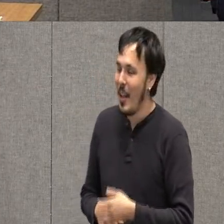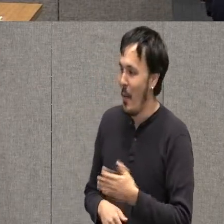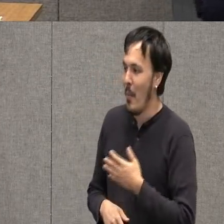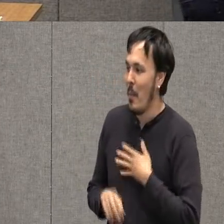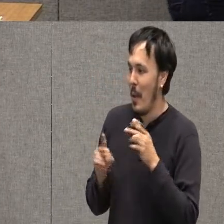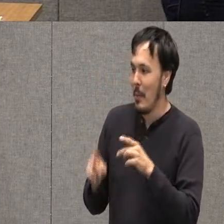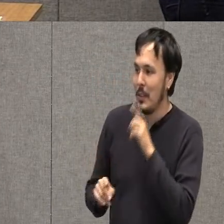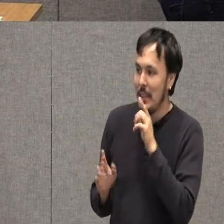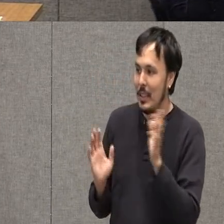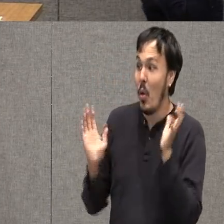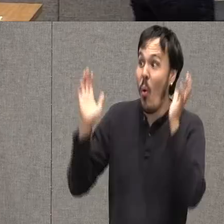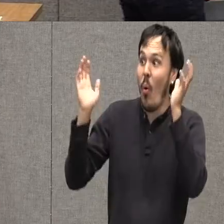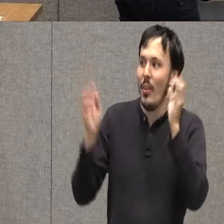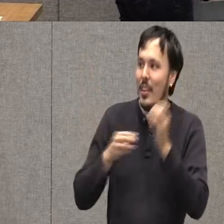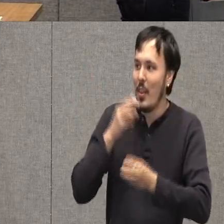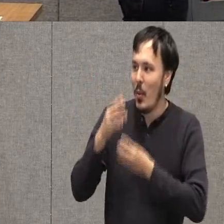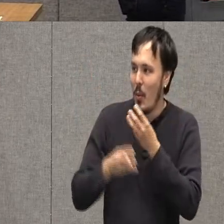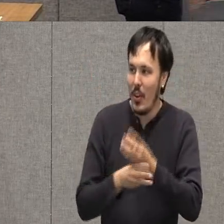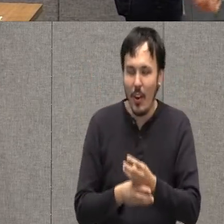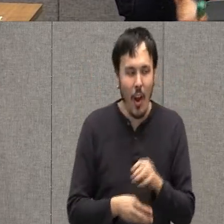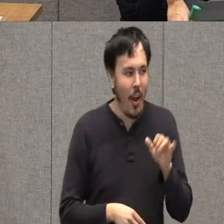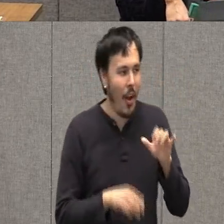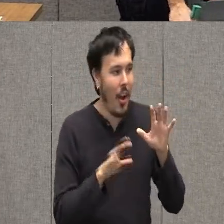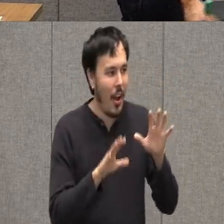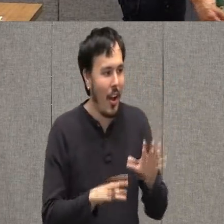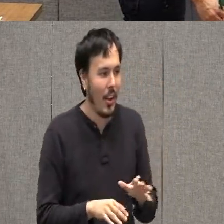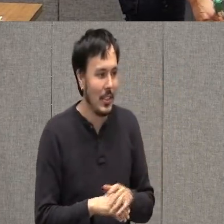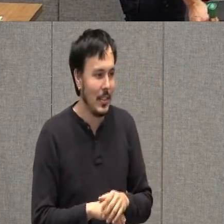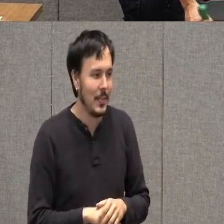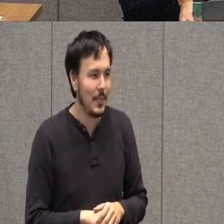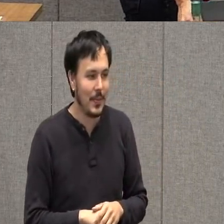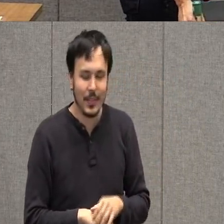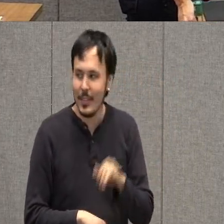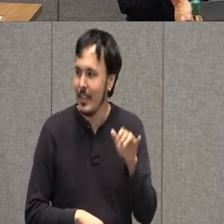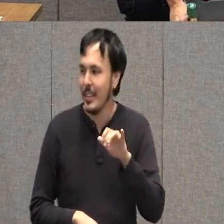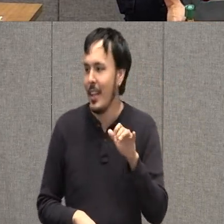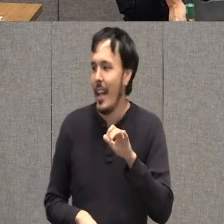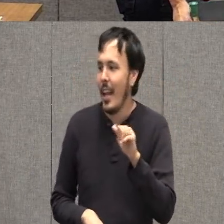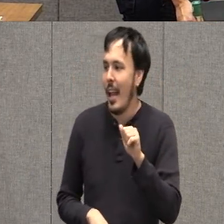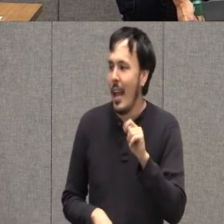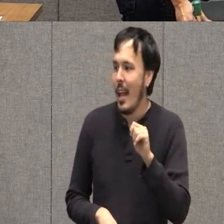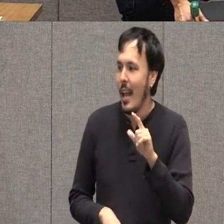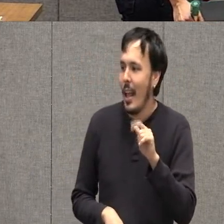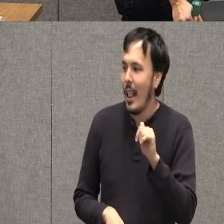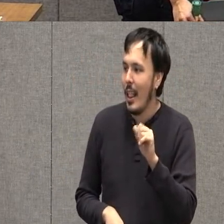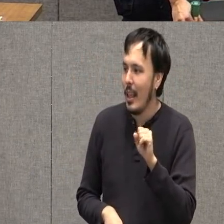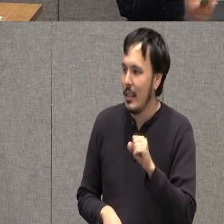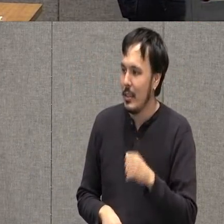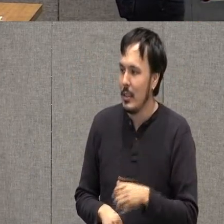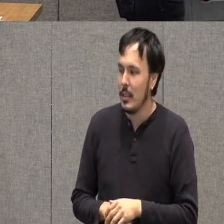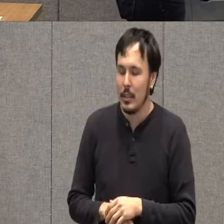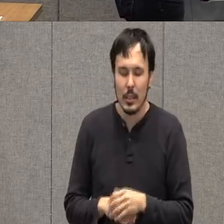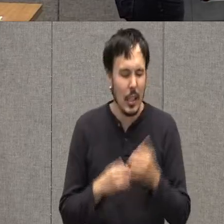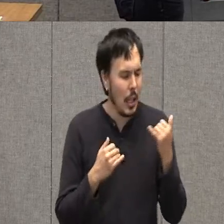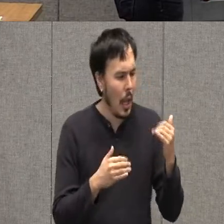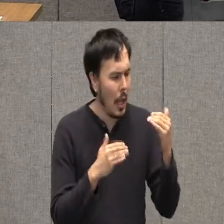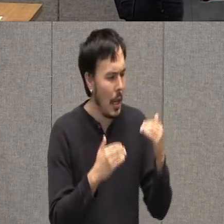That's awesome. Okay, what do we add next? Now we add in the ovals and the balls for shapes? We start making the shapes.